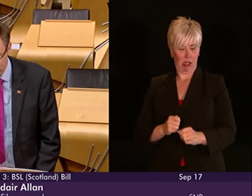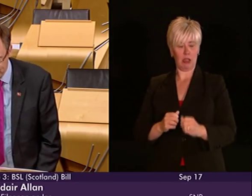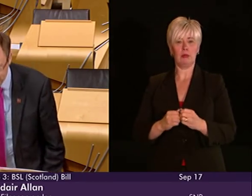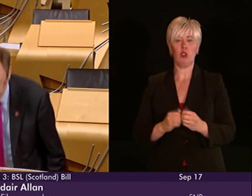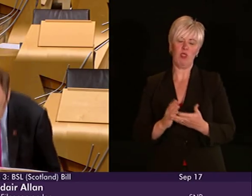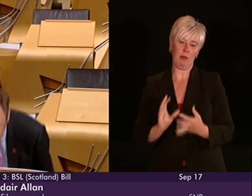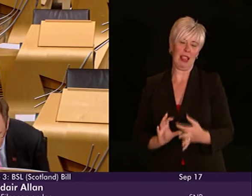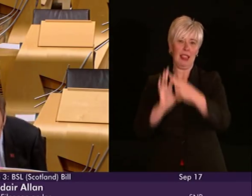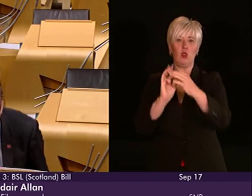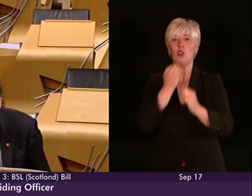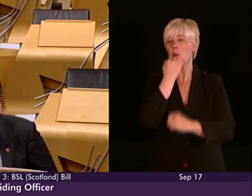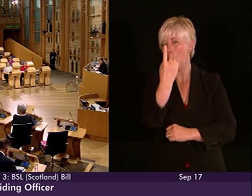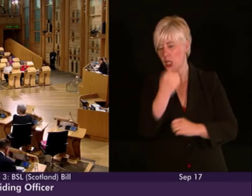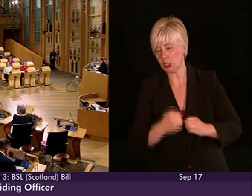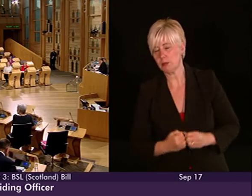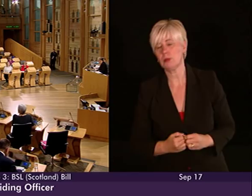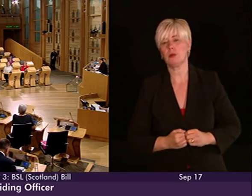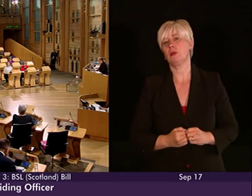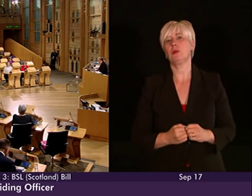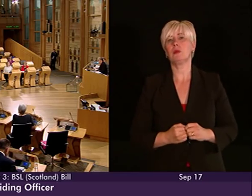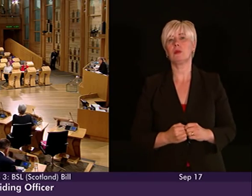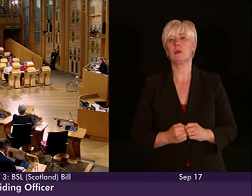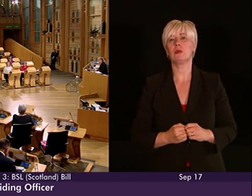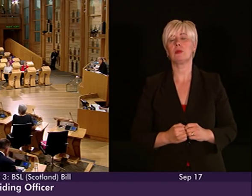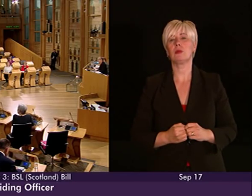I move amendment 1.